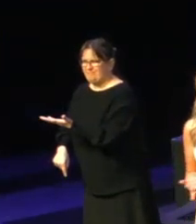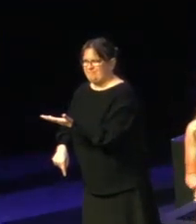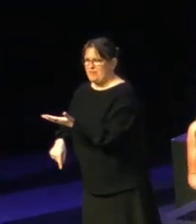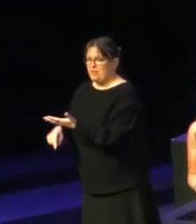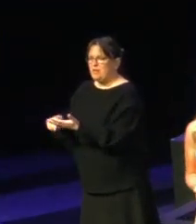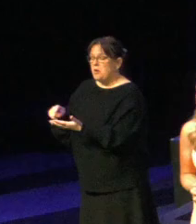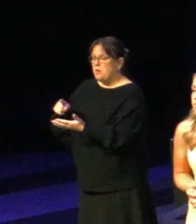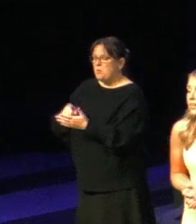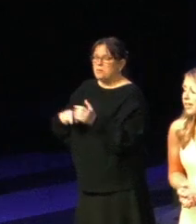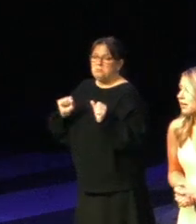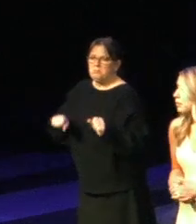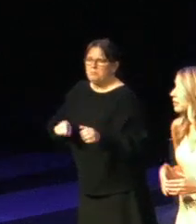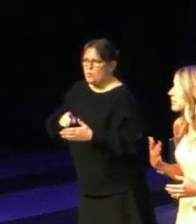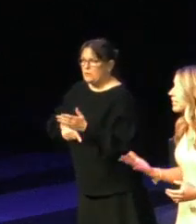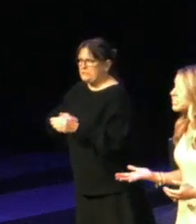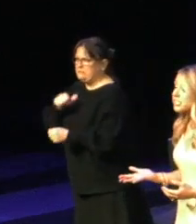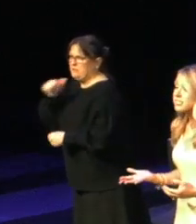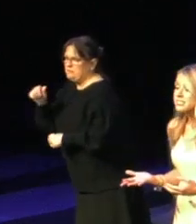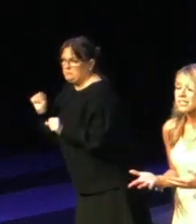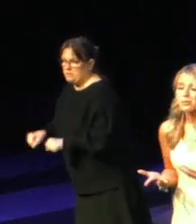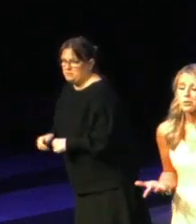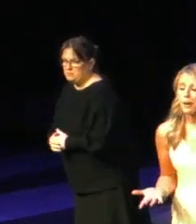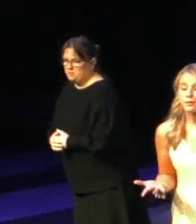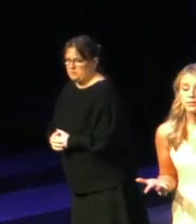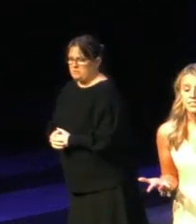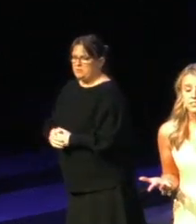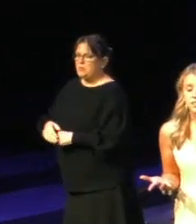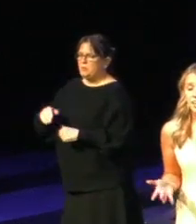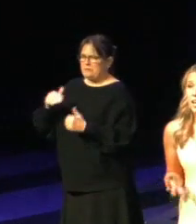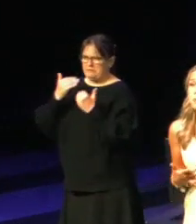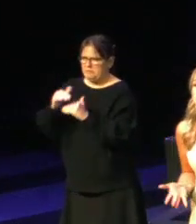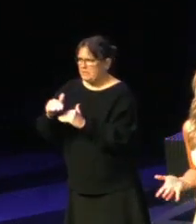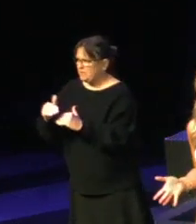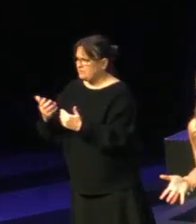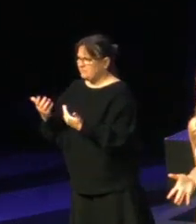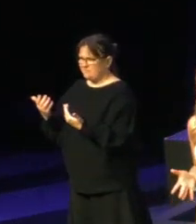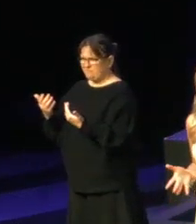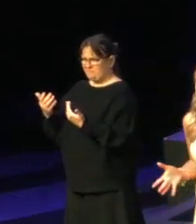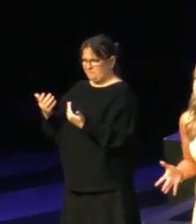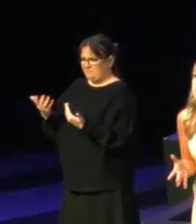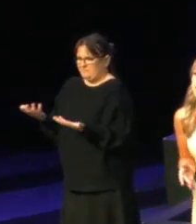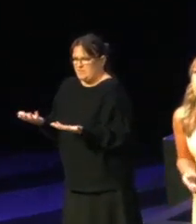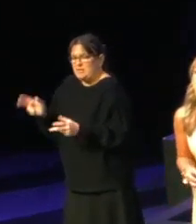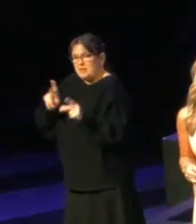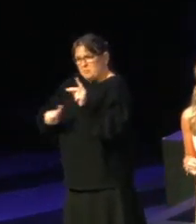not possible, with limitations and with boundaries and people with disabilities have to deal with